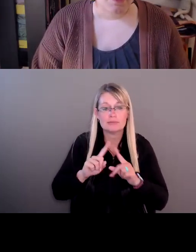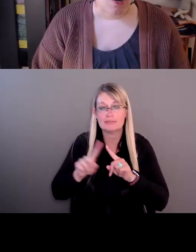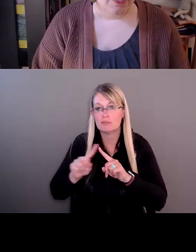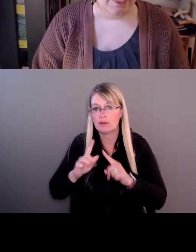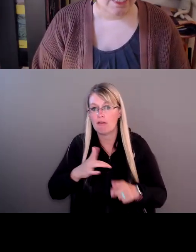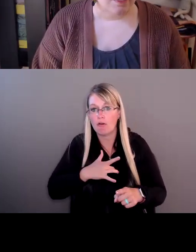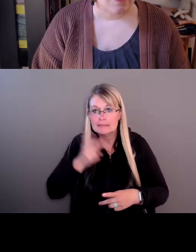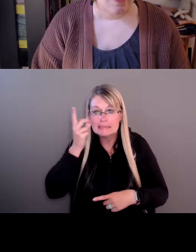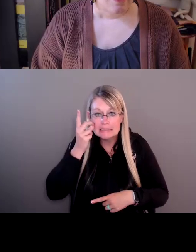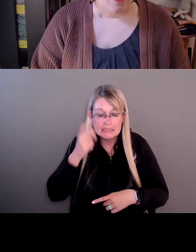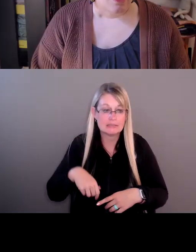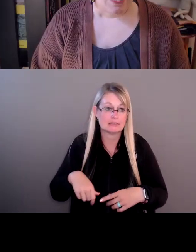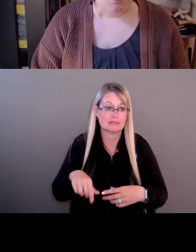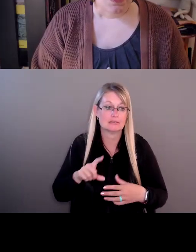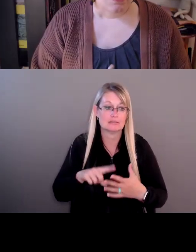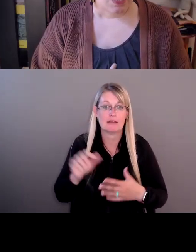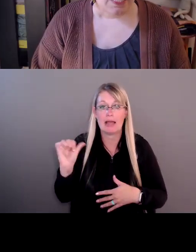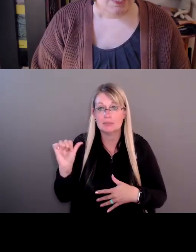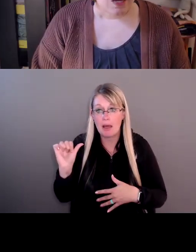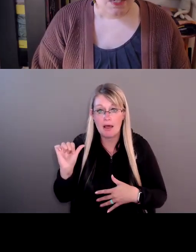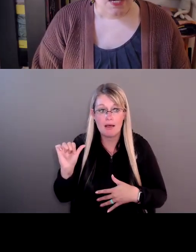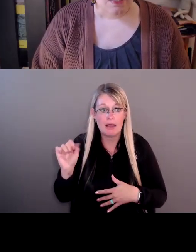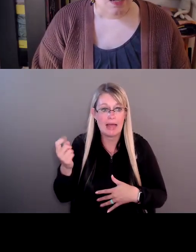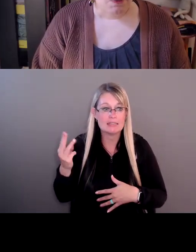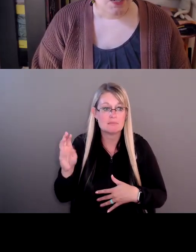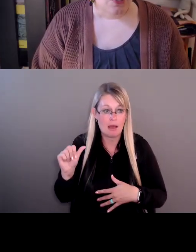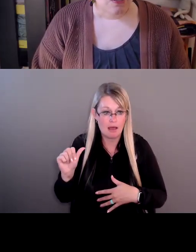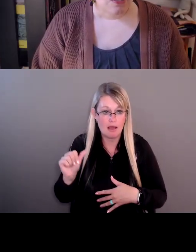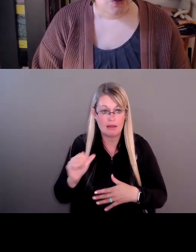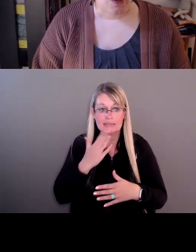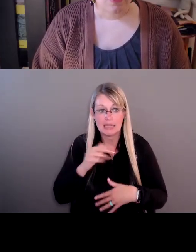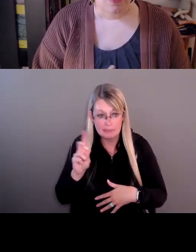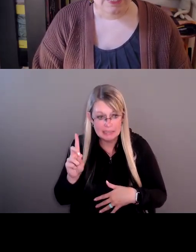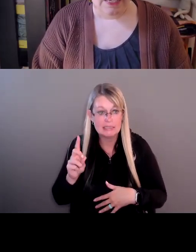of heart disease. Out of smile, diabetes, hypertension, hepatitis, stroke, and kidney